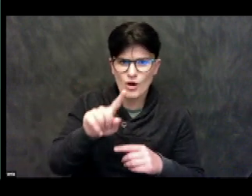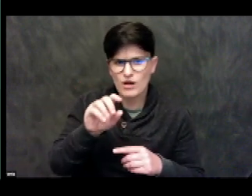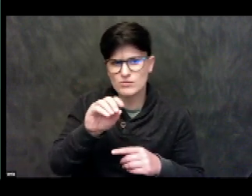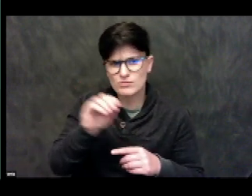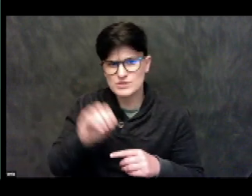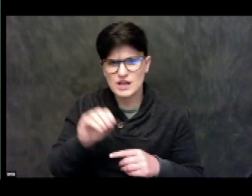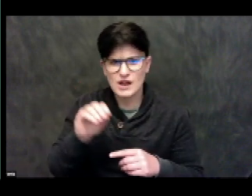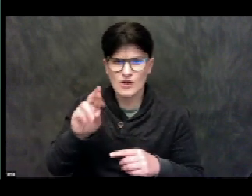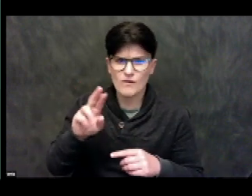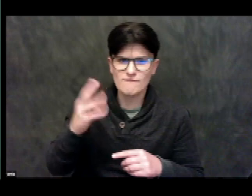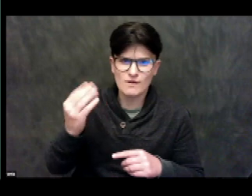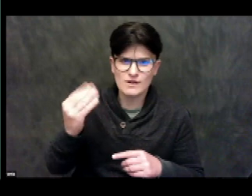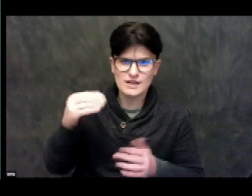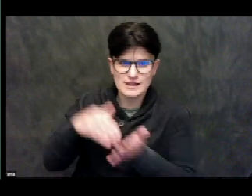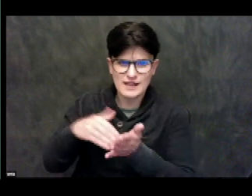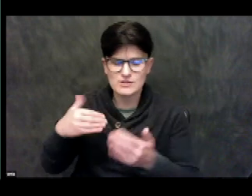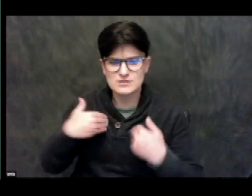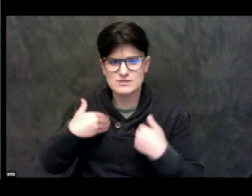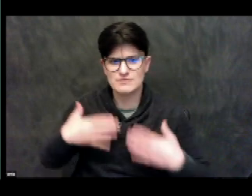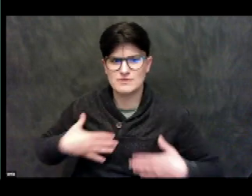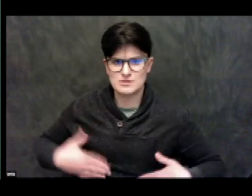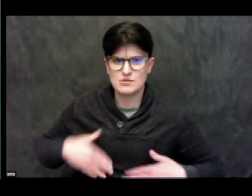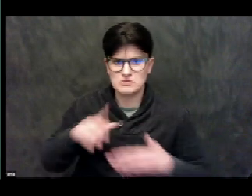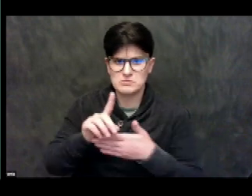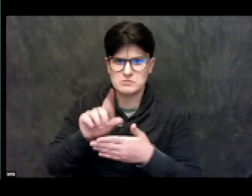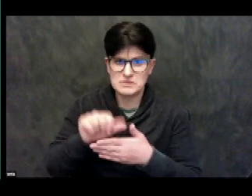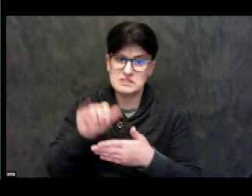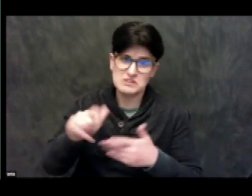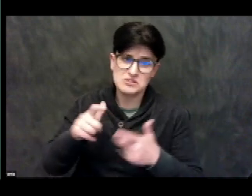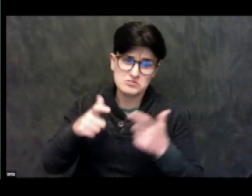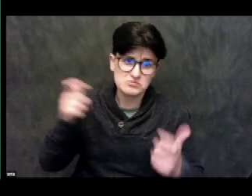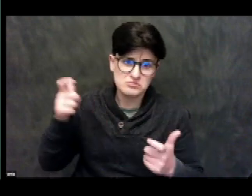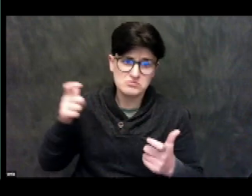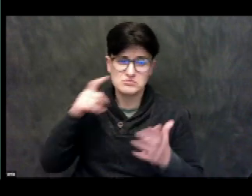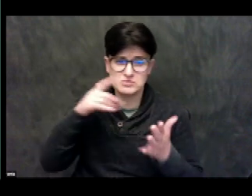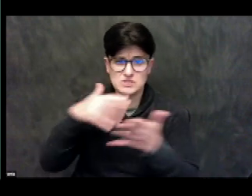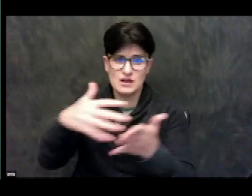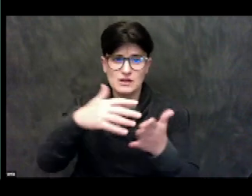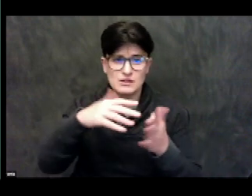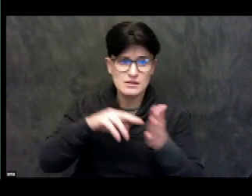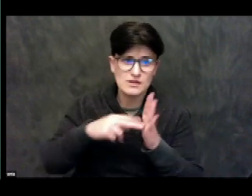Of those 2% or 270 patients use this assistive mobility device.